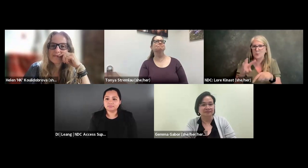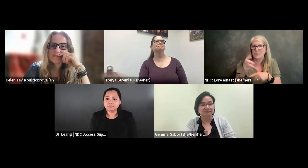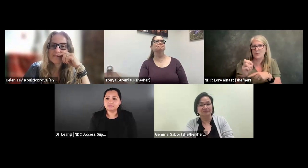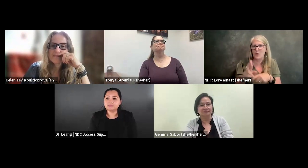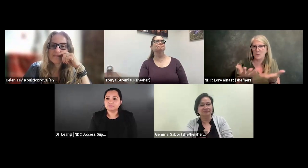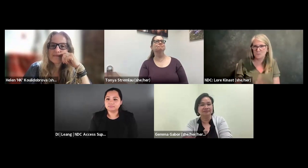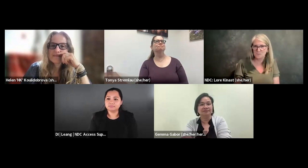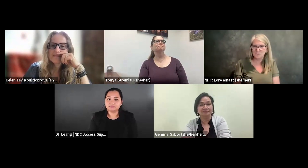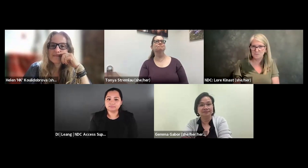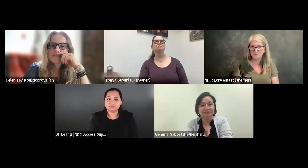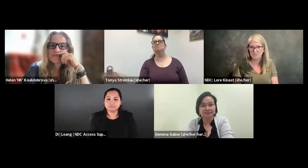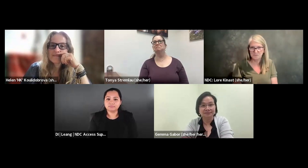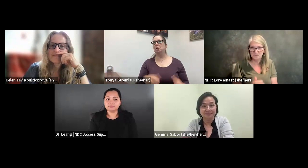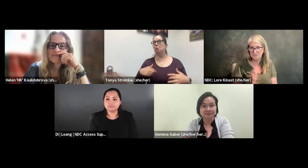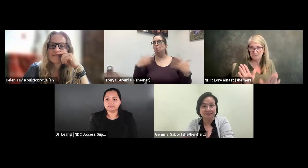and how that role applies to the webinar today.